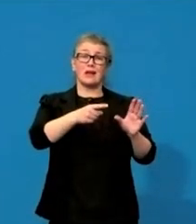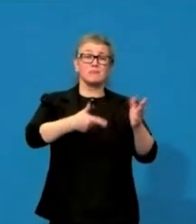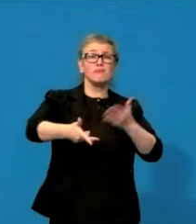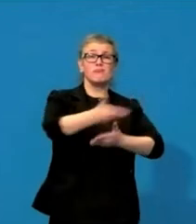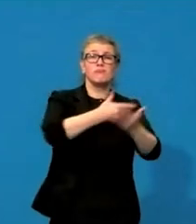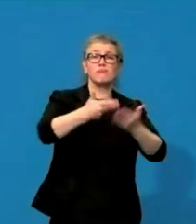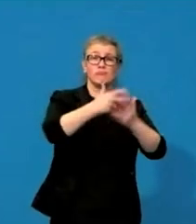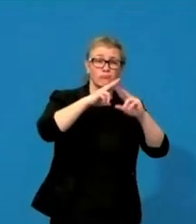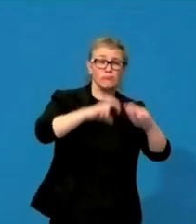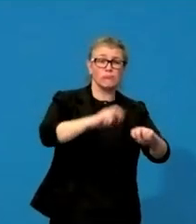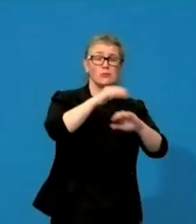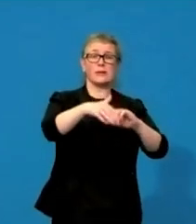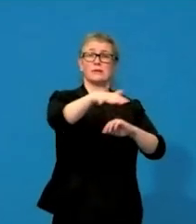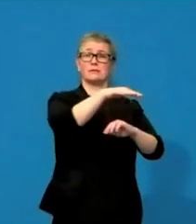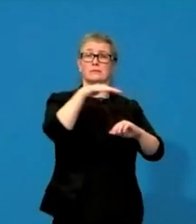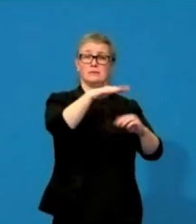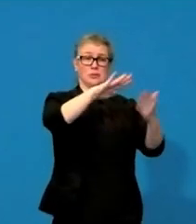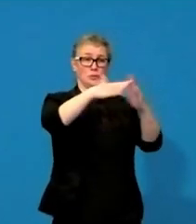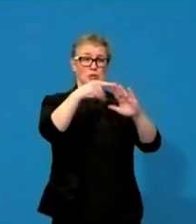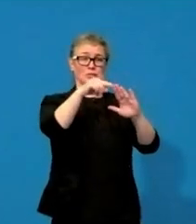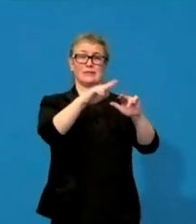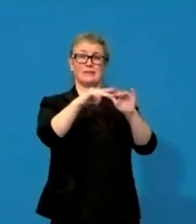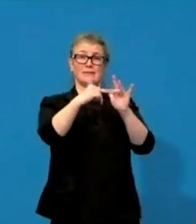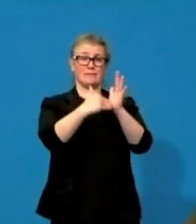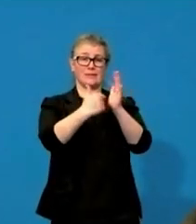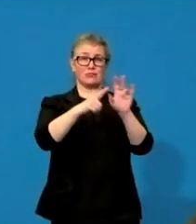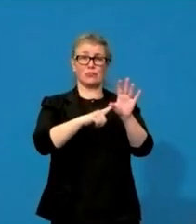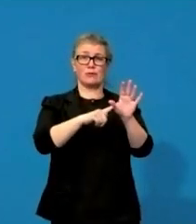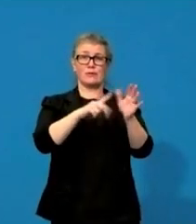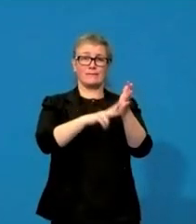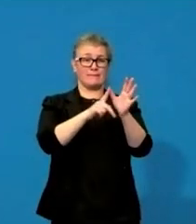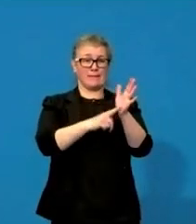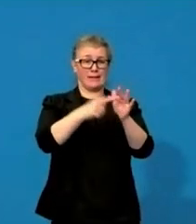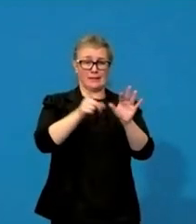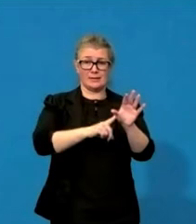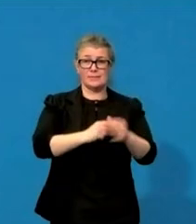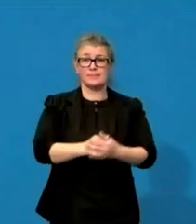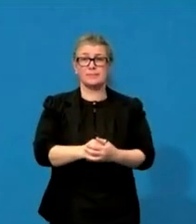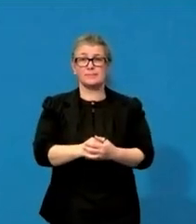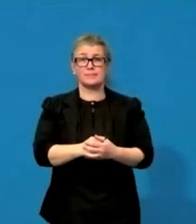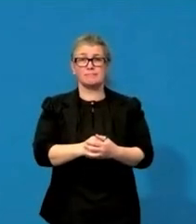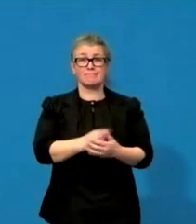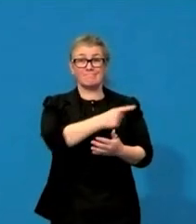Valley community. It produced a report entitled 'People Don't Know what Good Looks